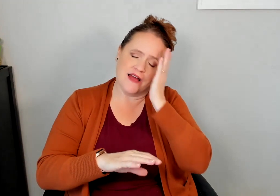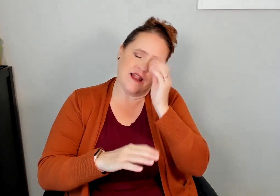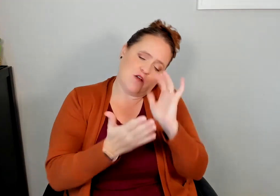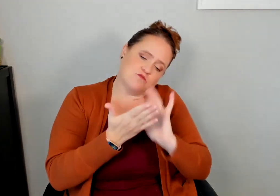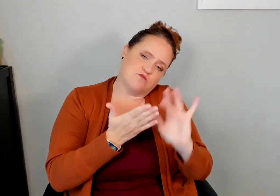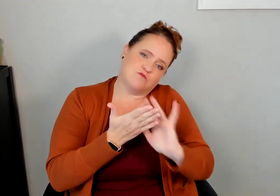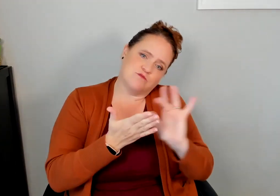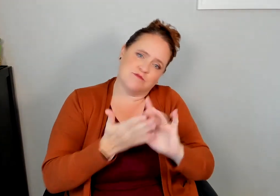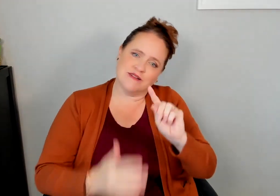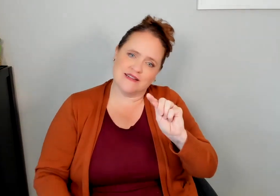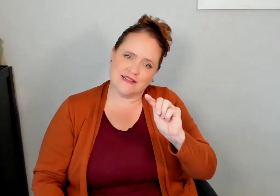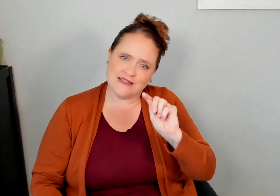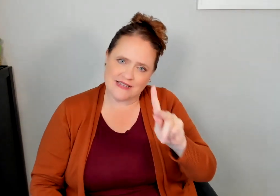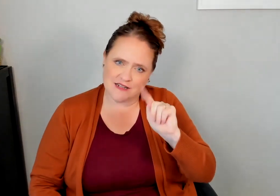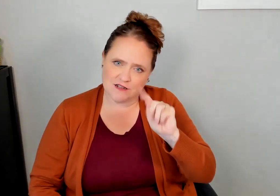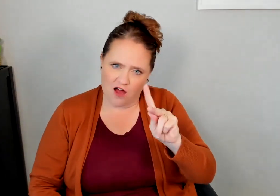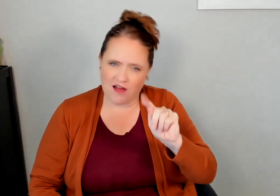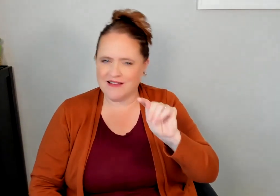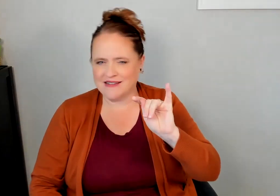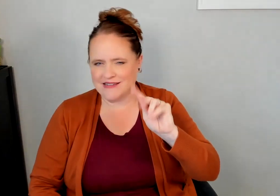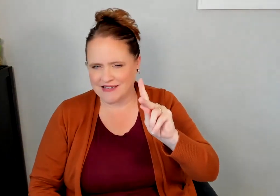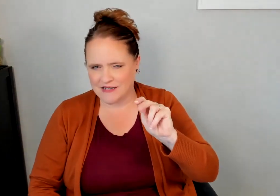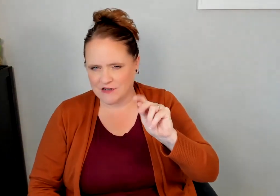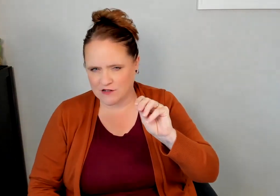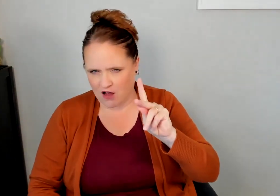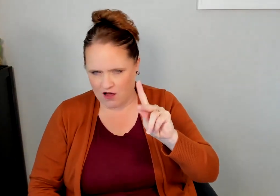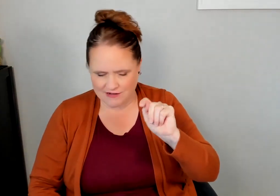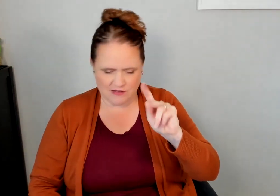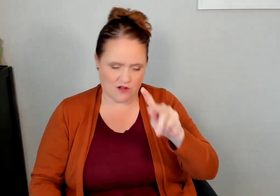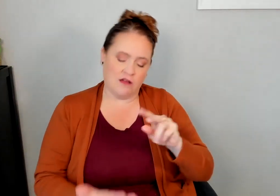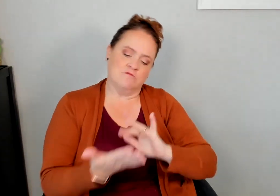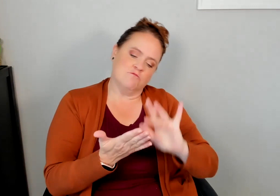the last few days on the ship so he really enjoyed laying on that bed and scrolling through tick tock